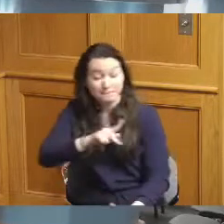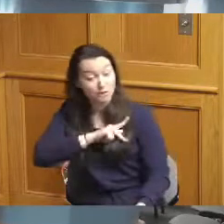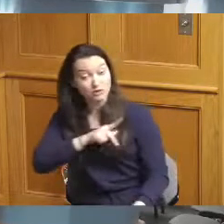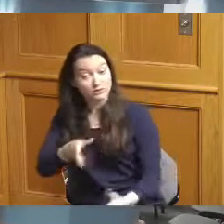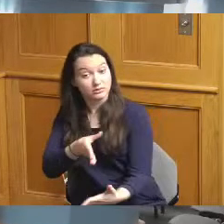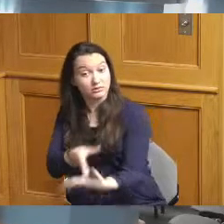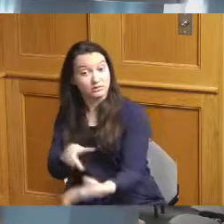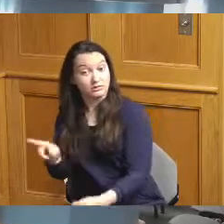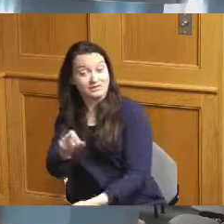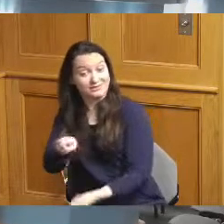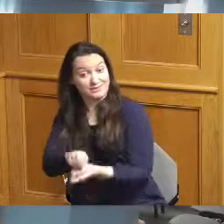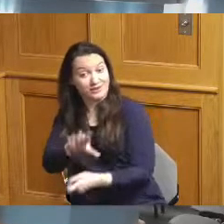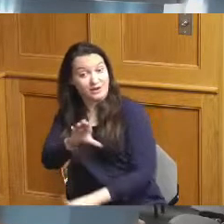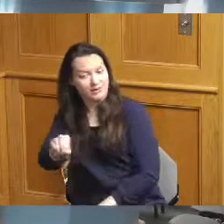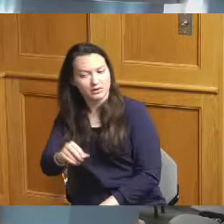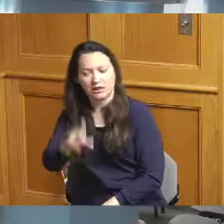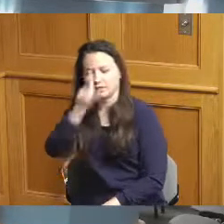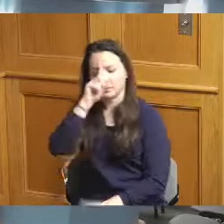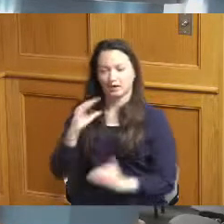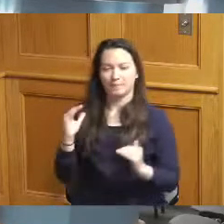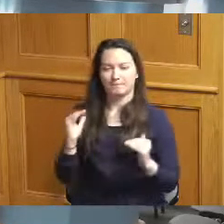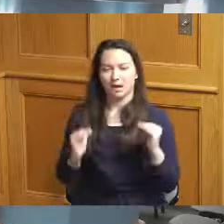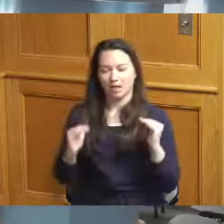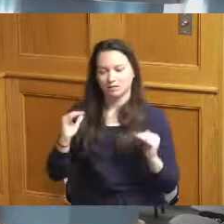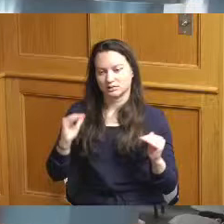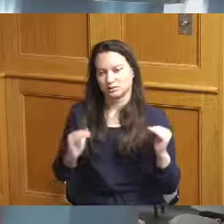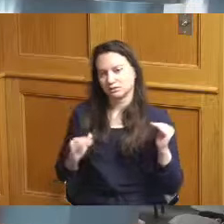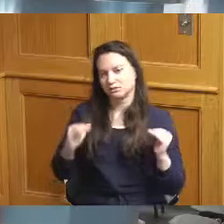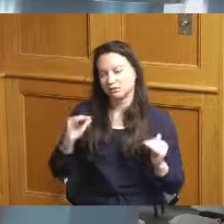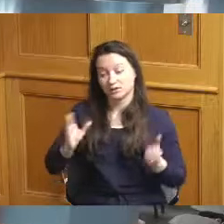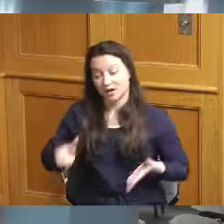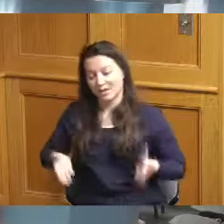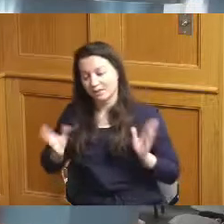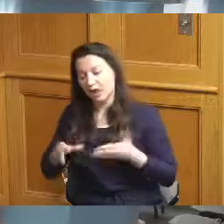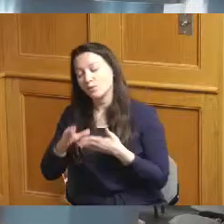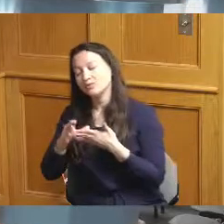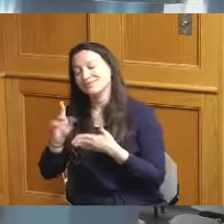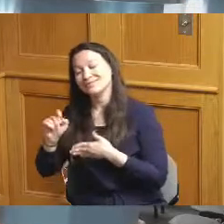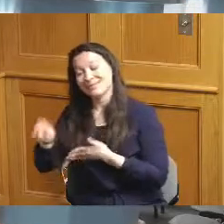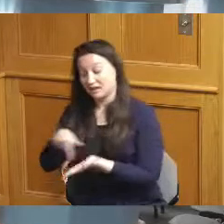company but I think we need to have a balance of being able to allow the taxpayers to know those